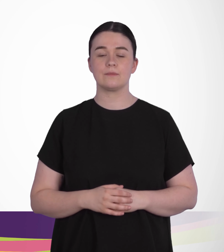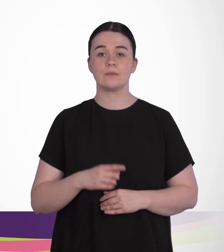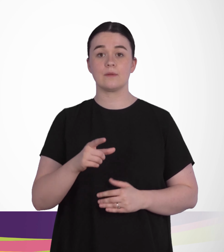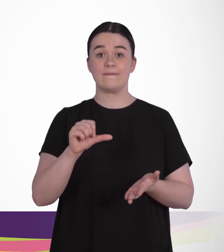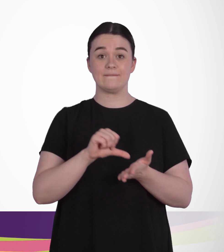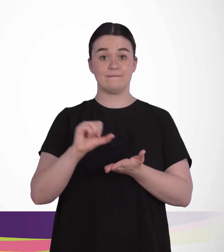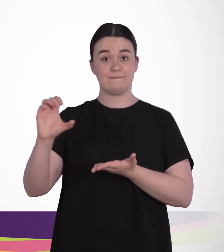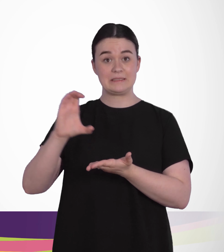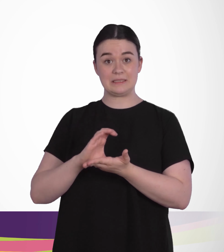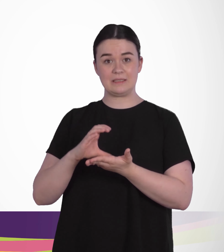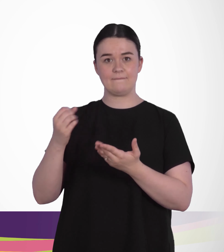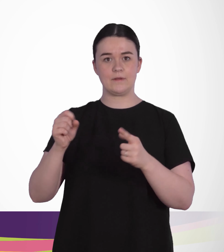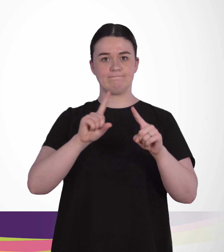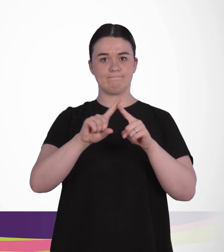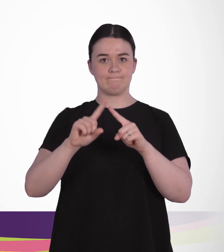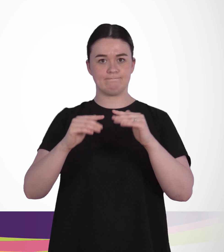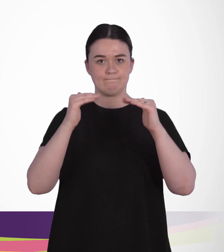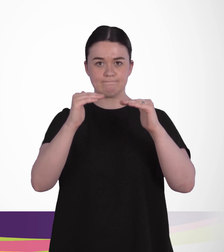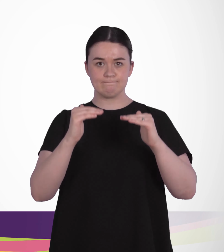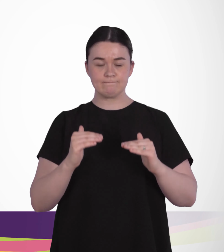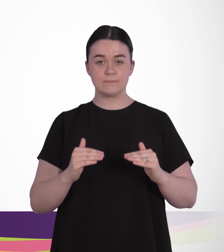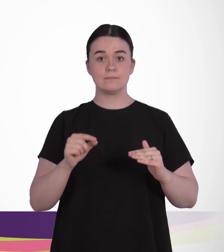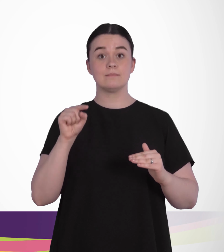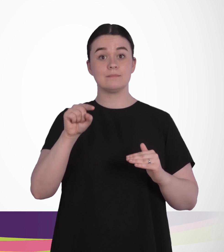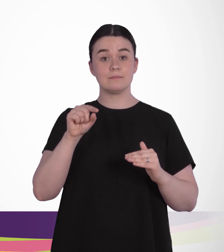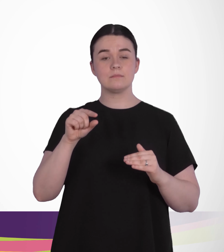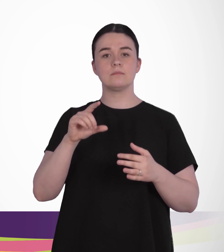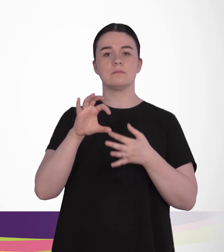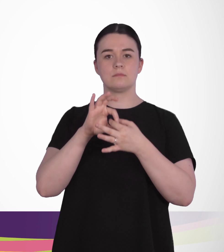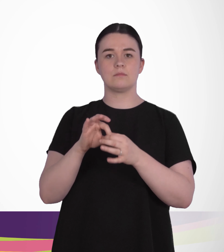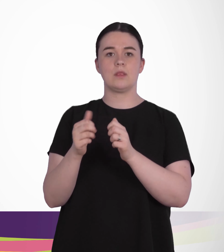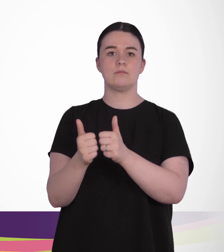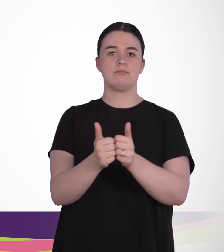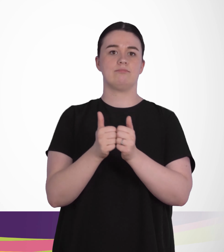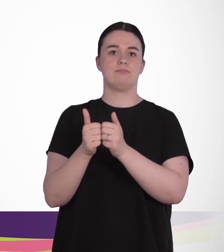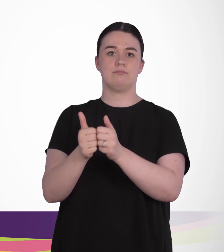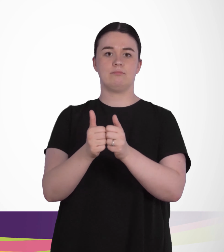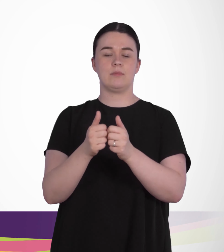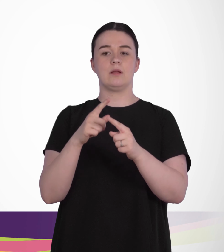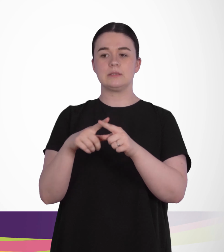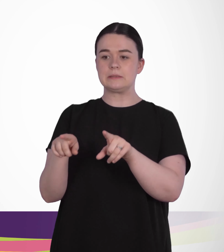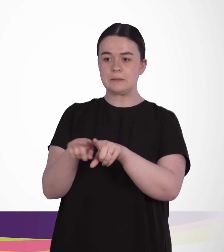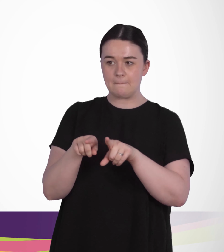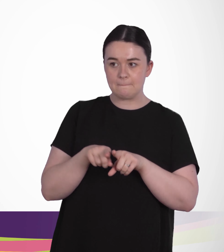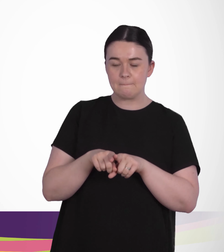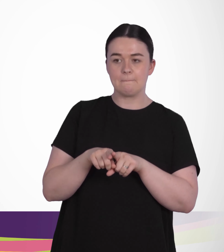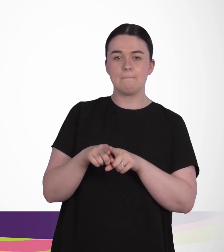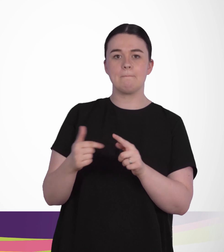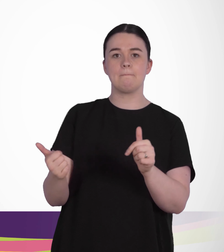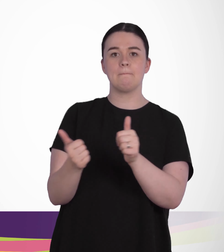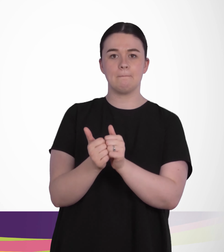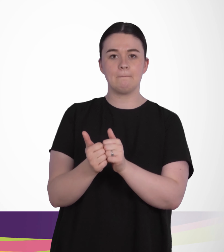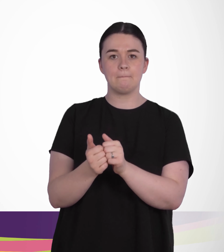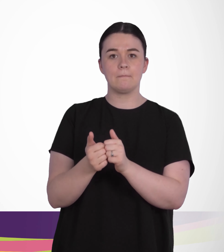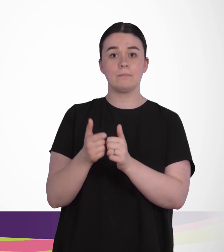and funding models that incentivise collaboration and mutual impact,